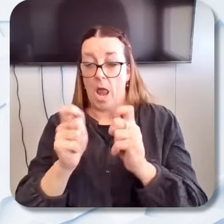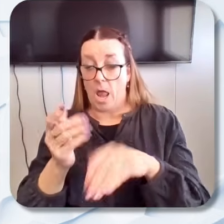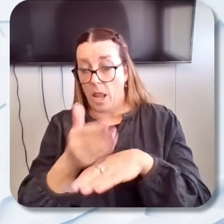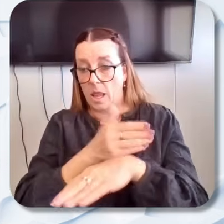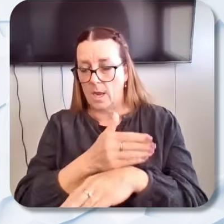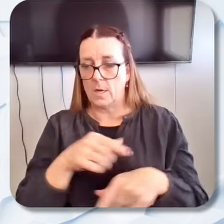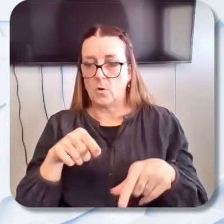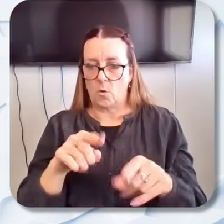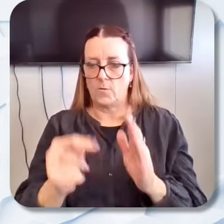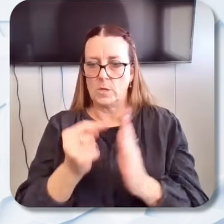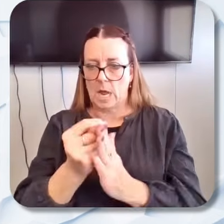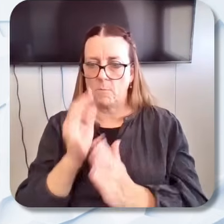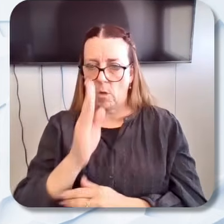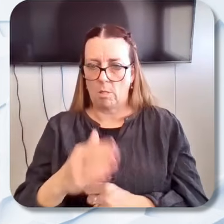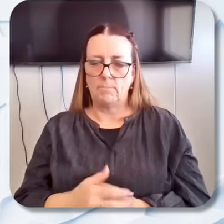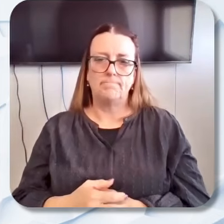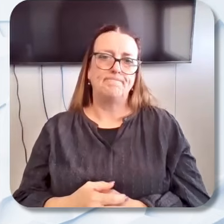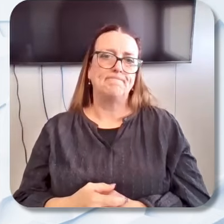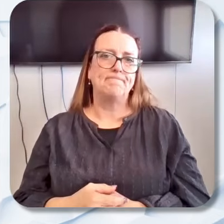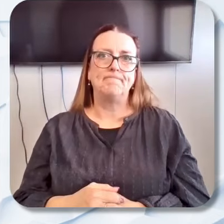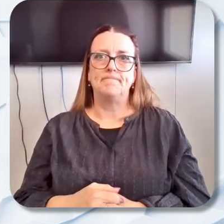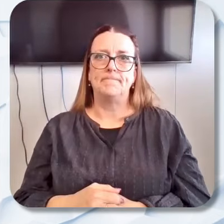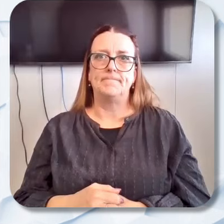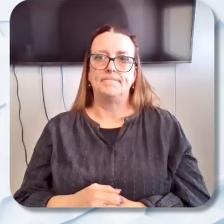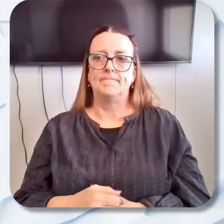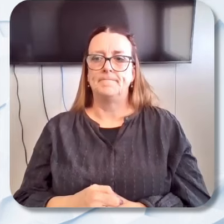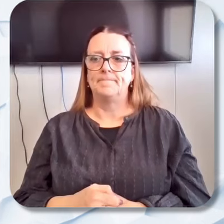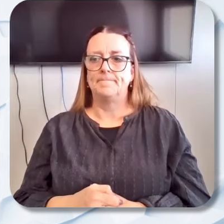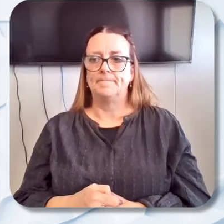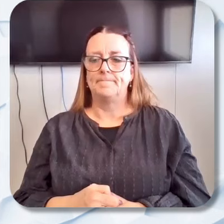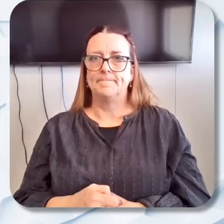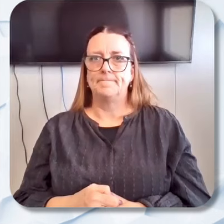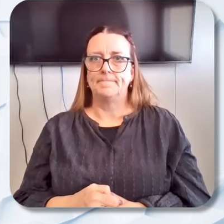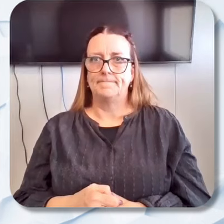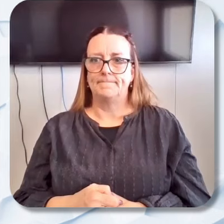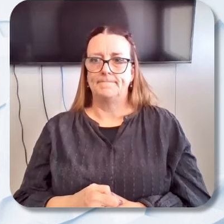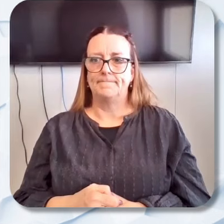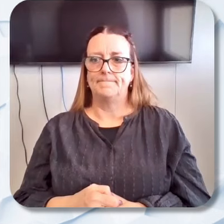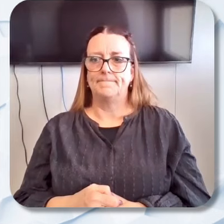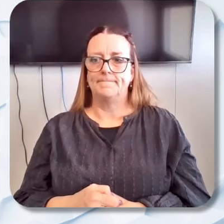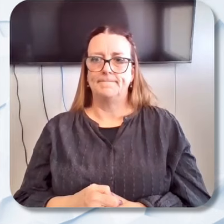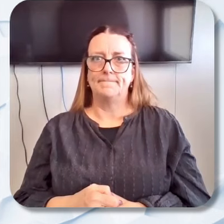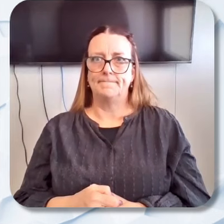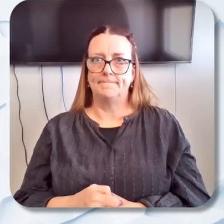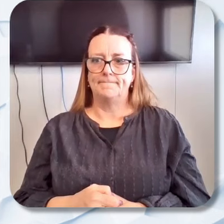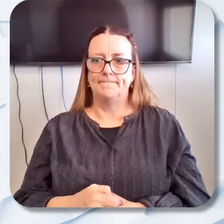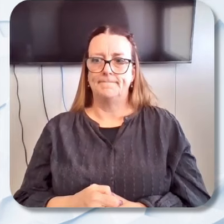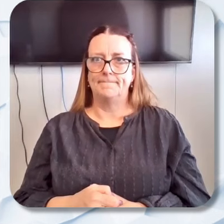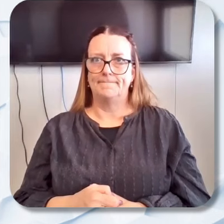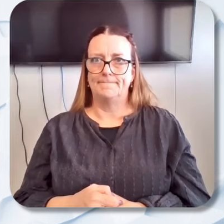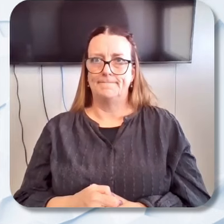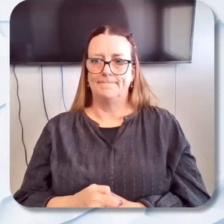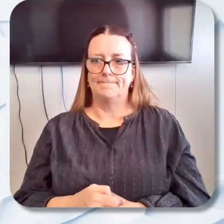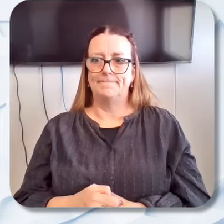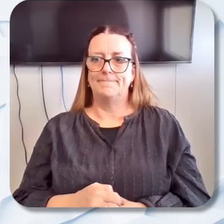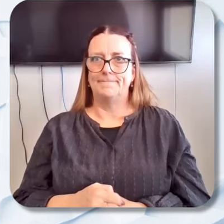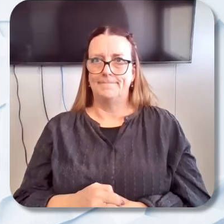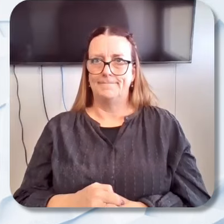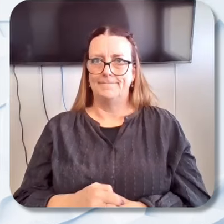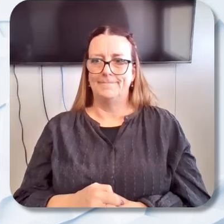time.